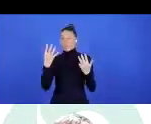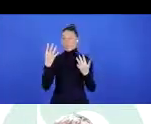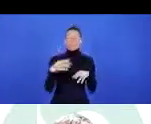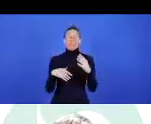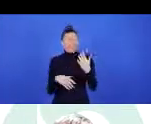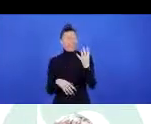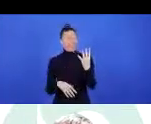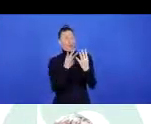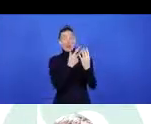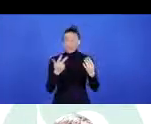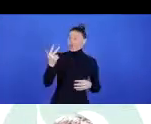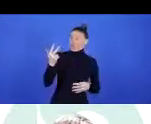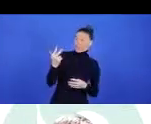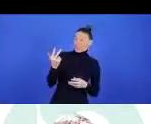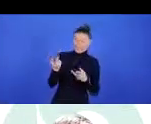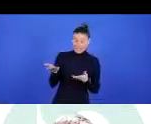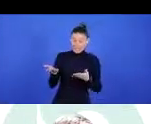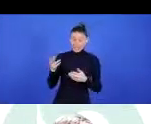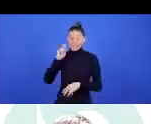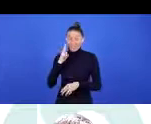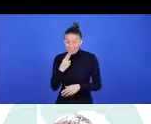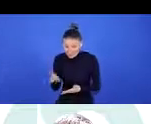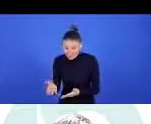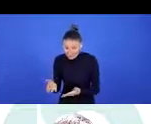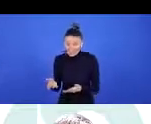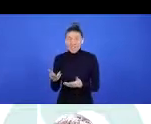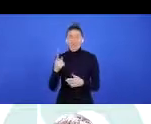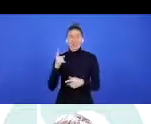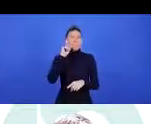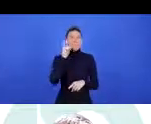profoundly deaf. As people with no hearing